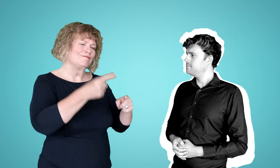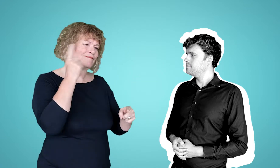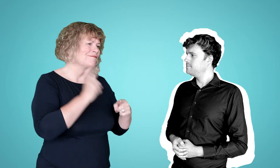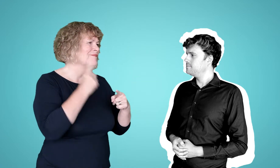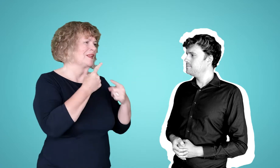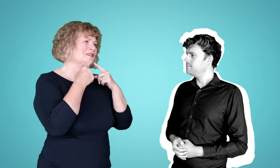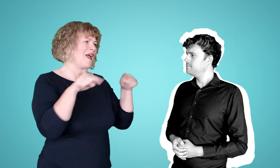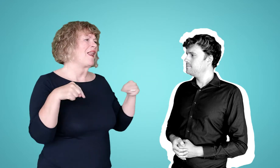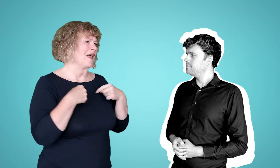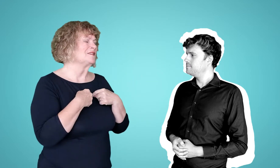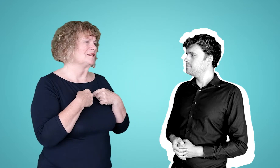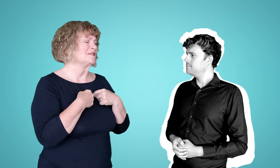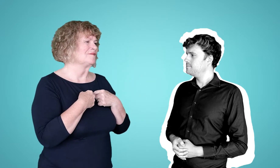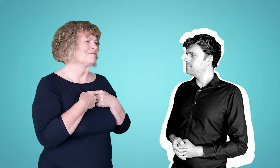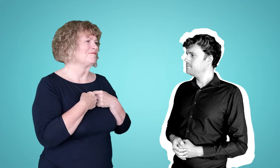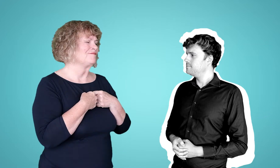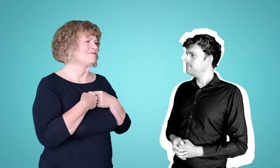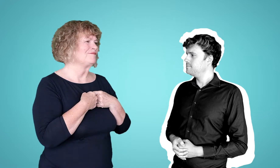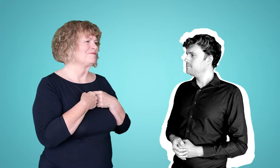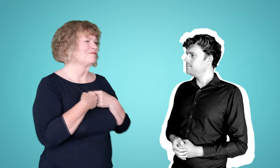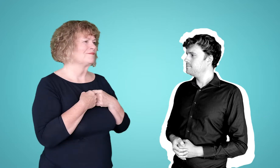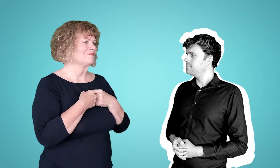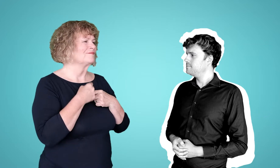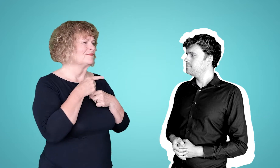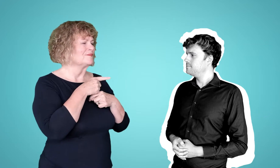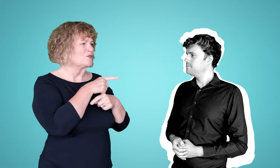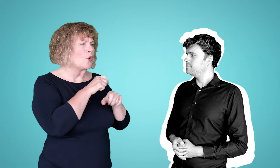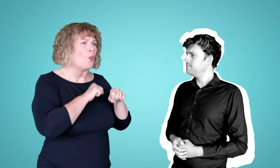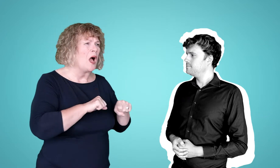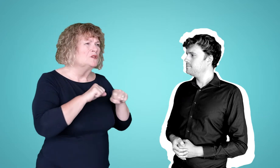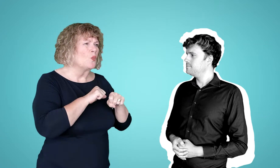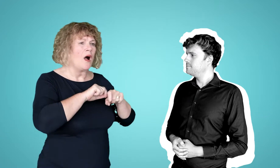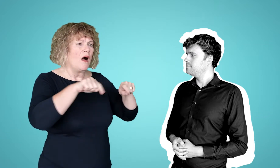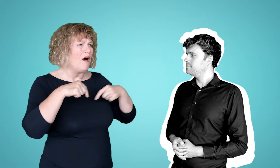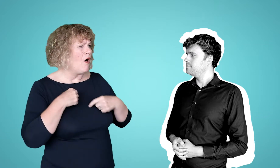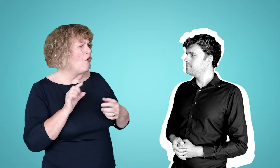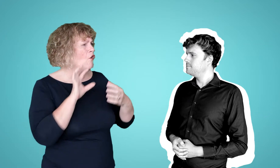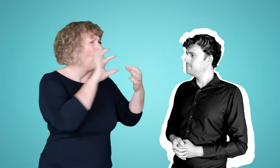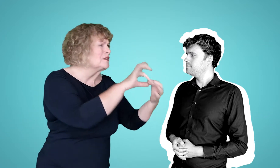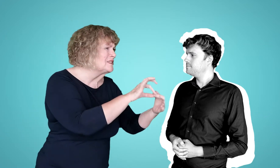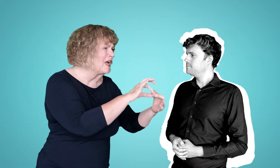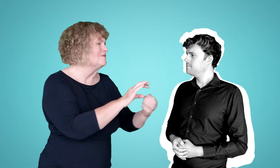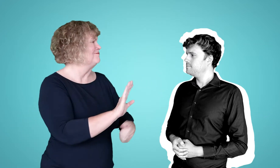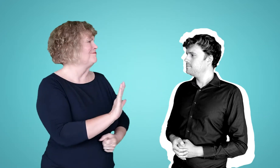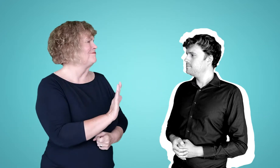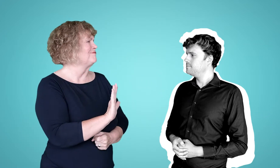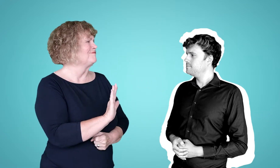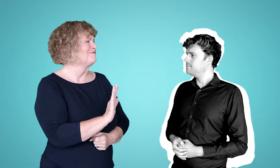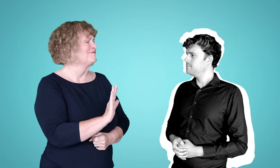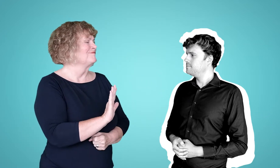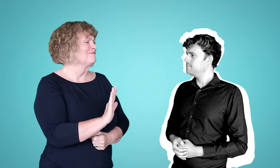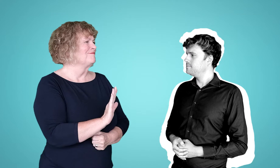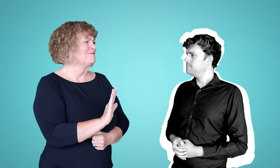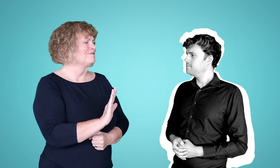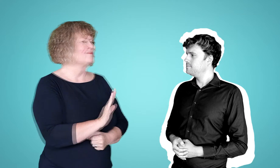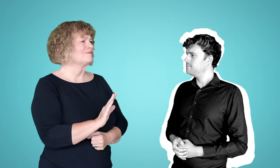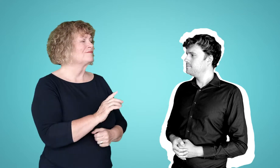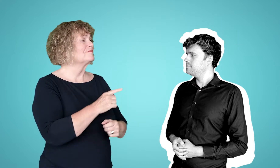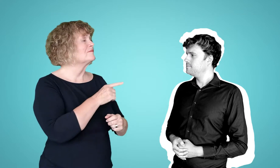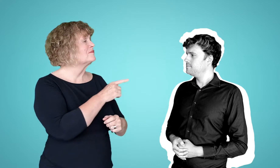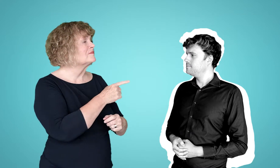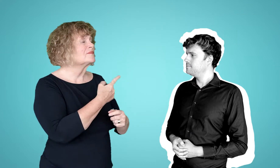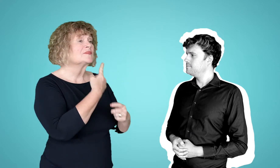straight away.